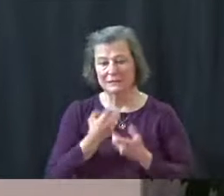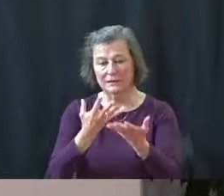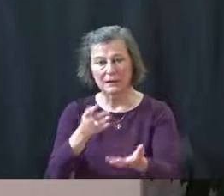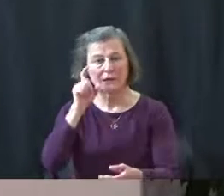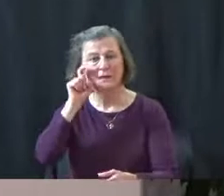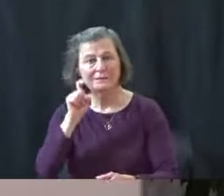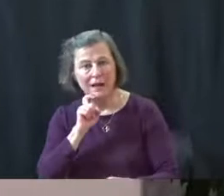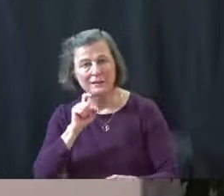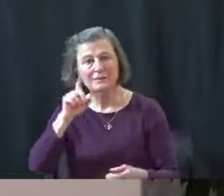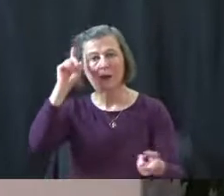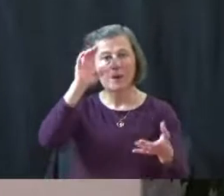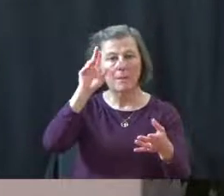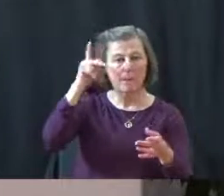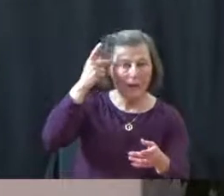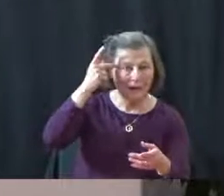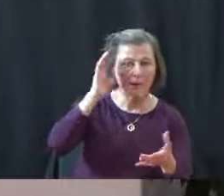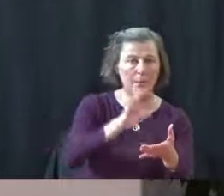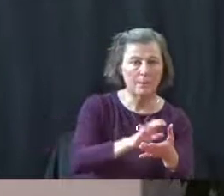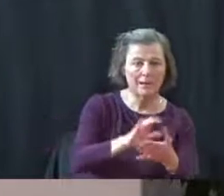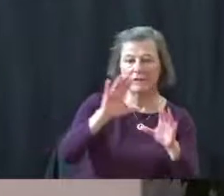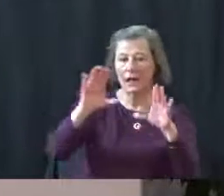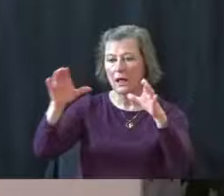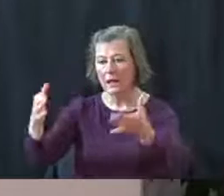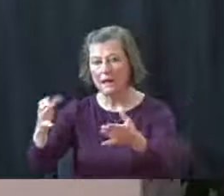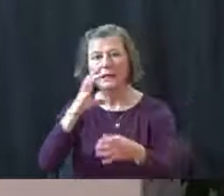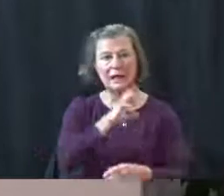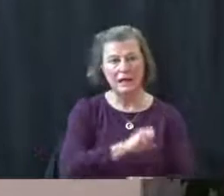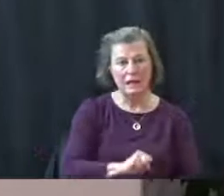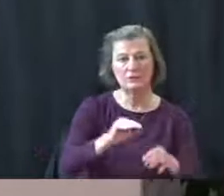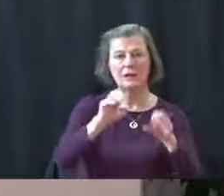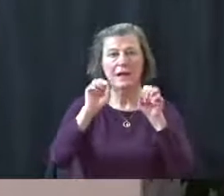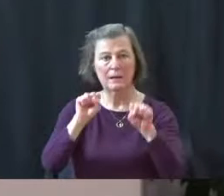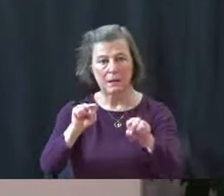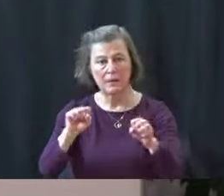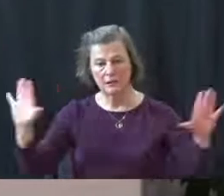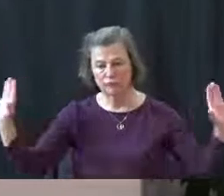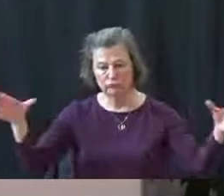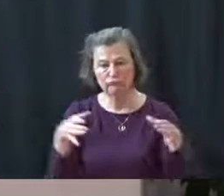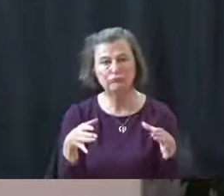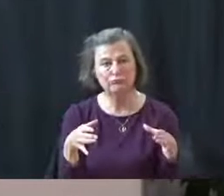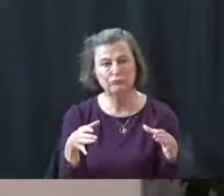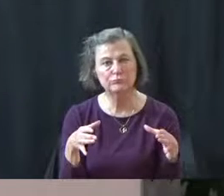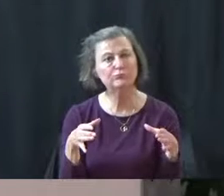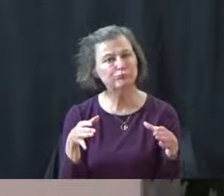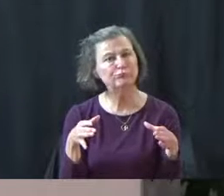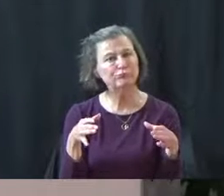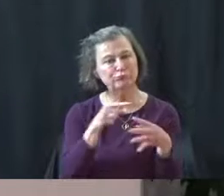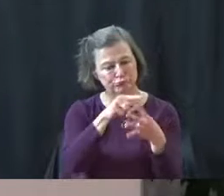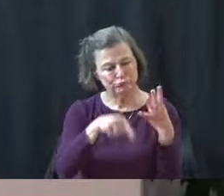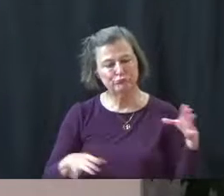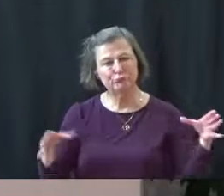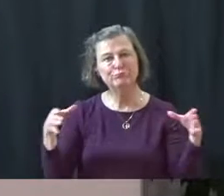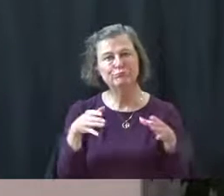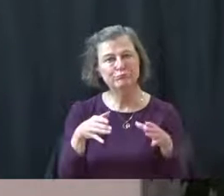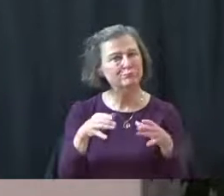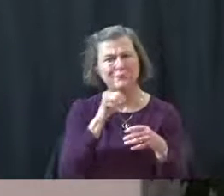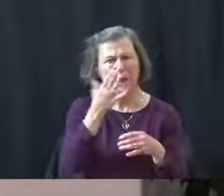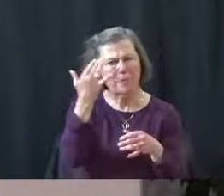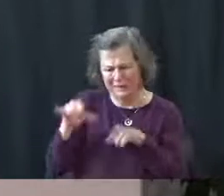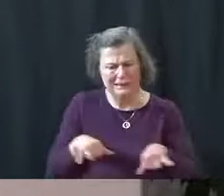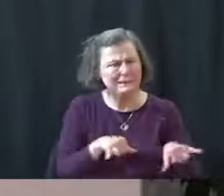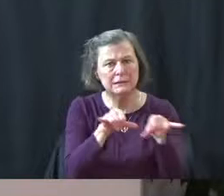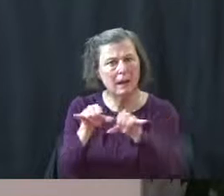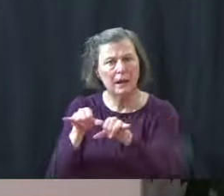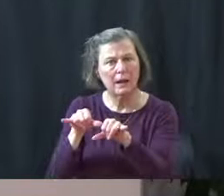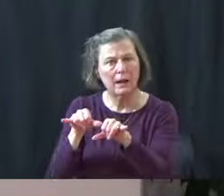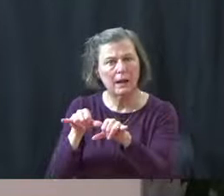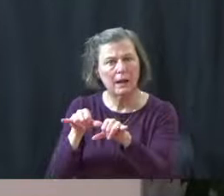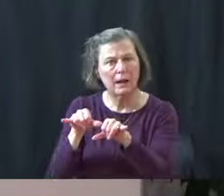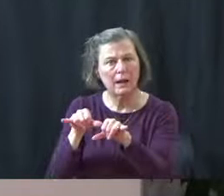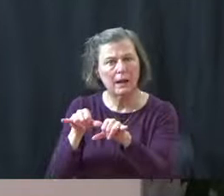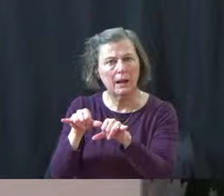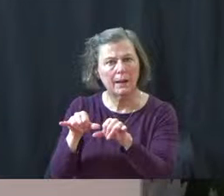belief, class, age, and ability come together not because we are the same but because we